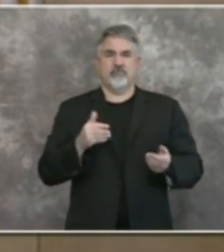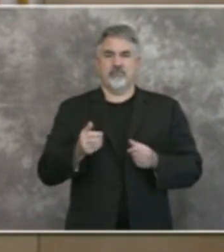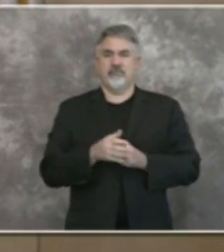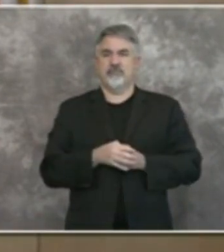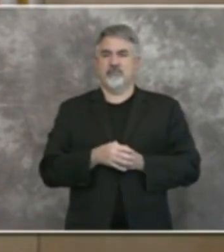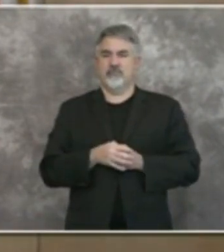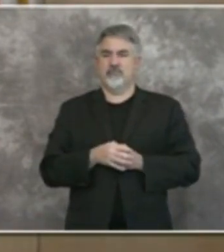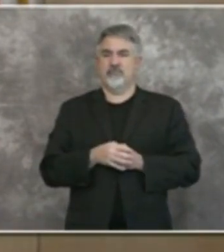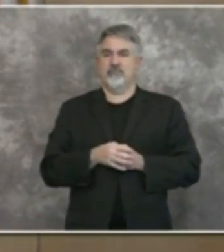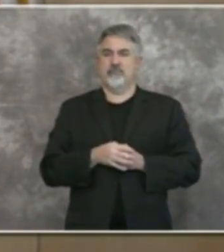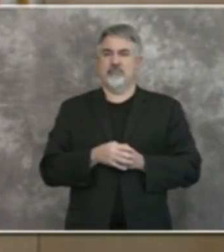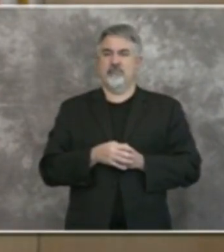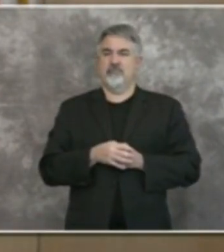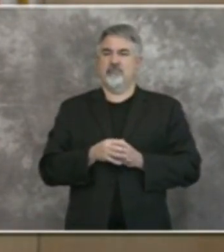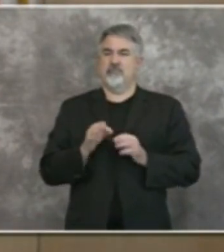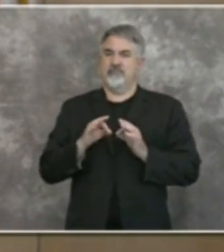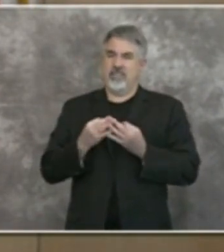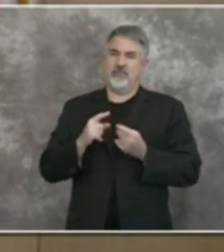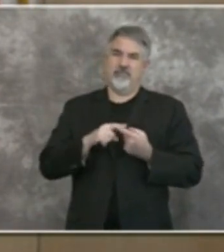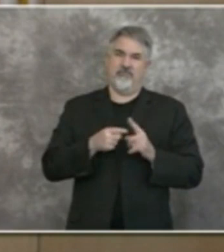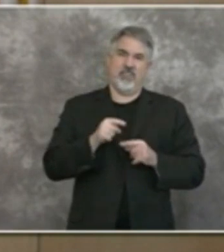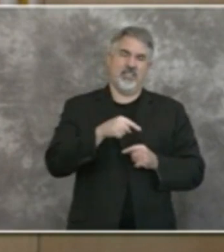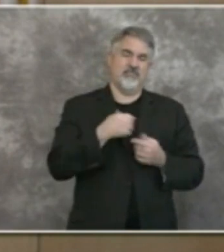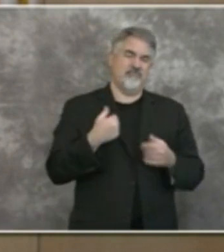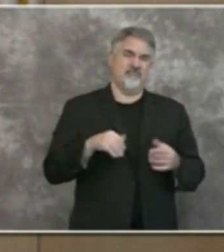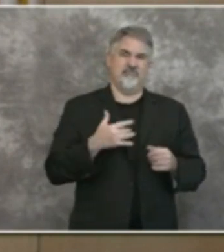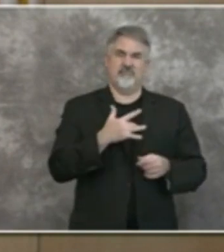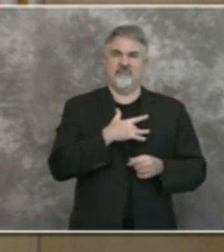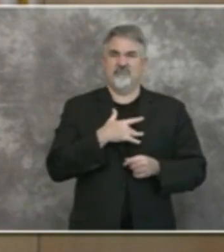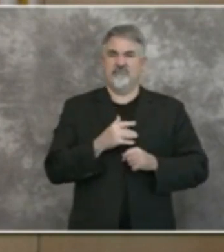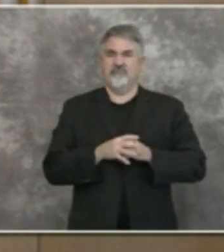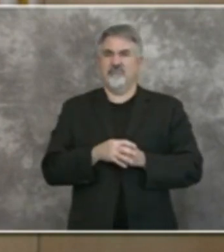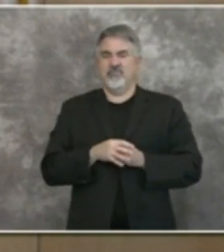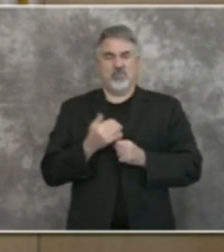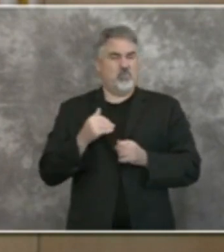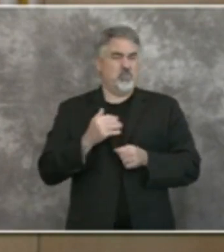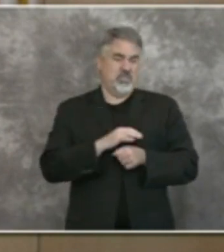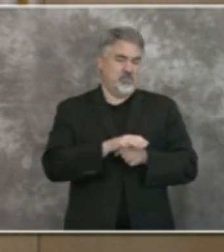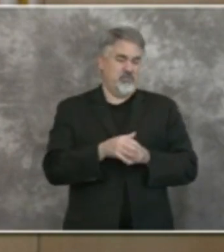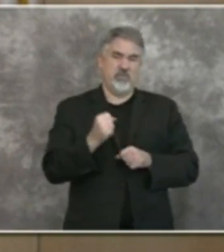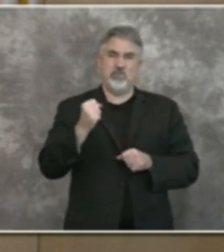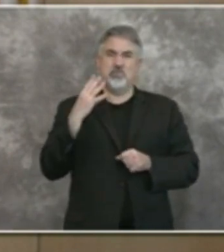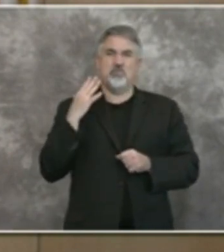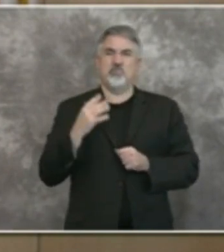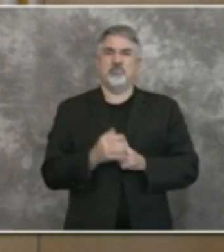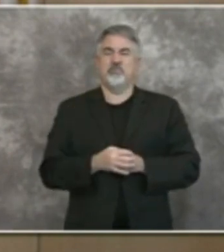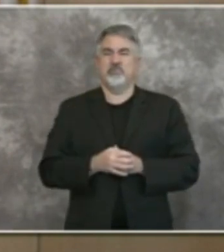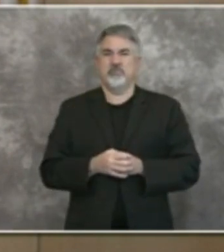FROM YESTERDAY. OUR SINCEREST SYMPATHIES AND CONDOLENCES GO OUT TO THE INDIVIDUALS. THE